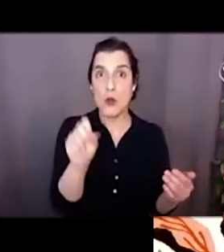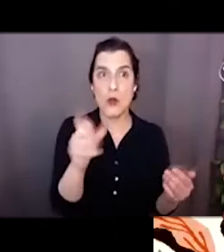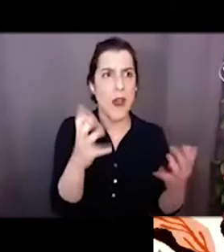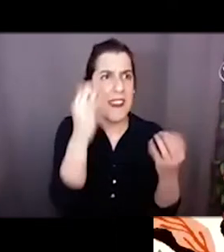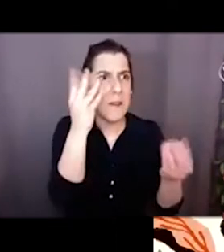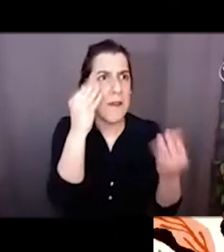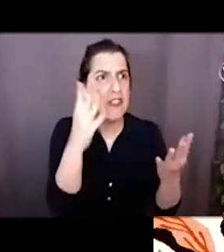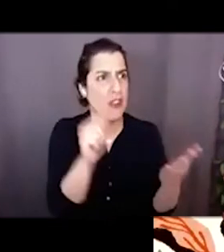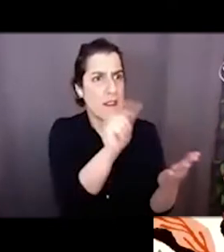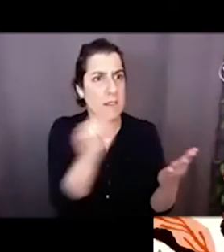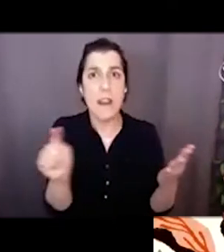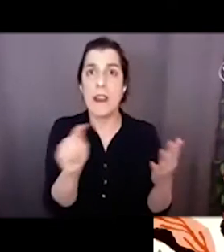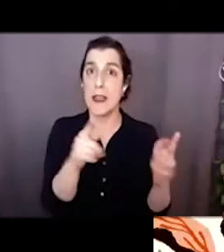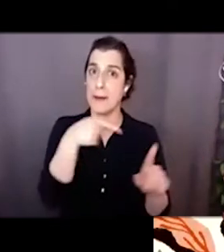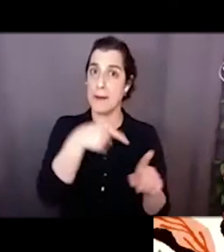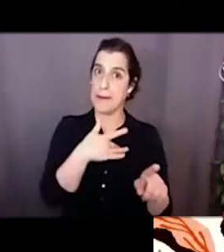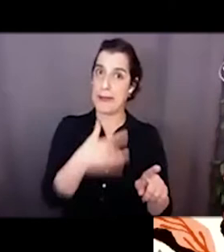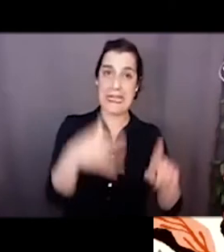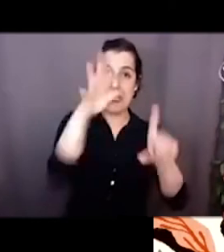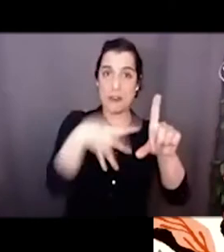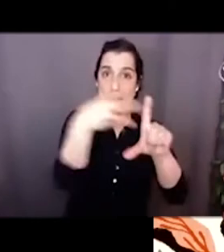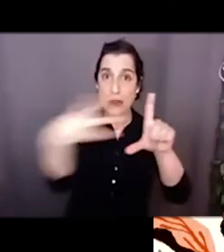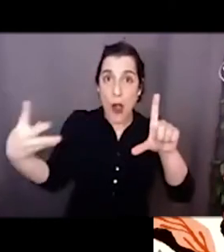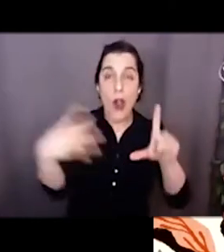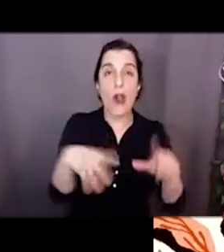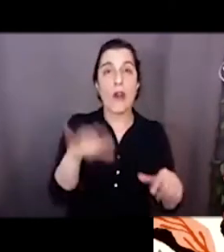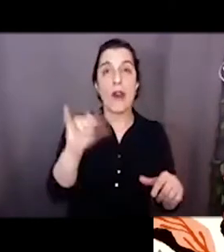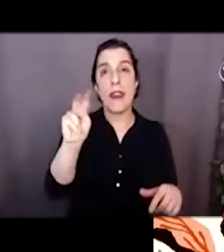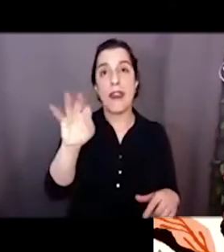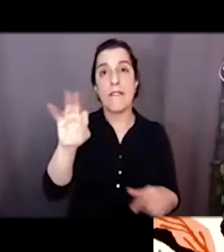charts and infographics if you're blind or visually impaired,